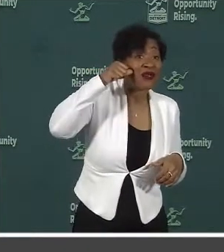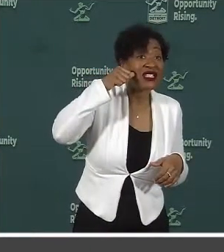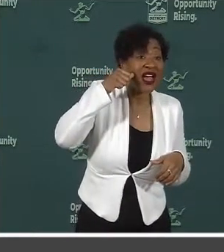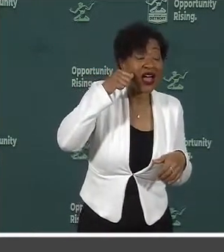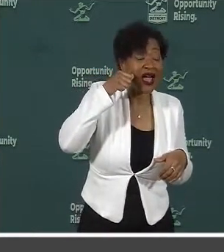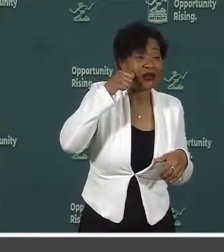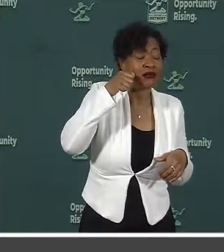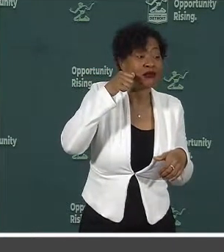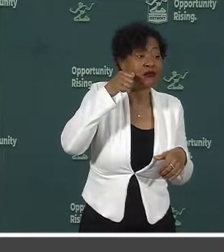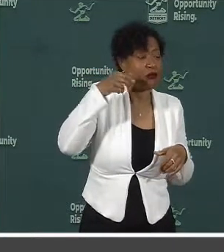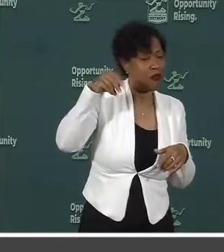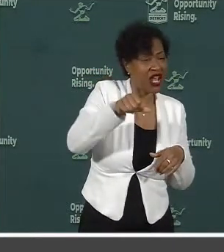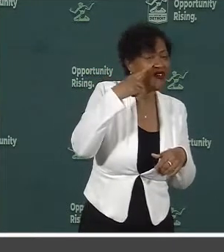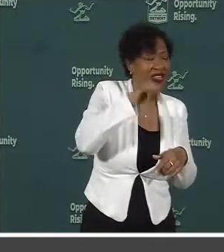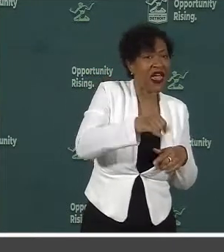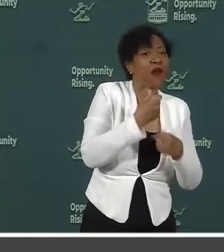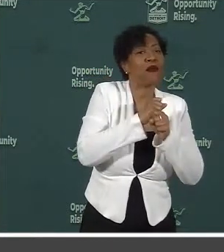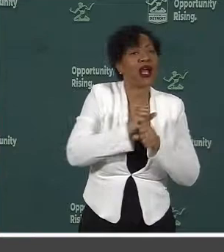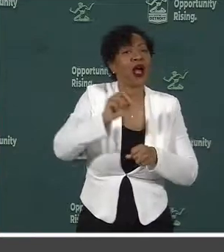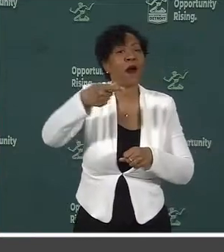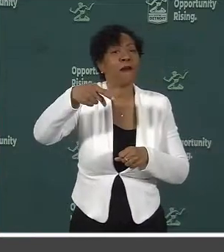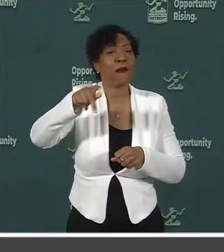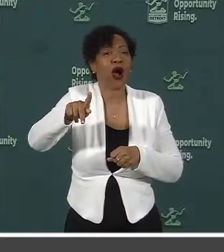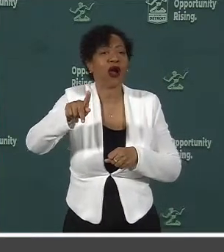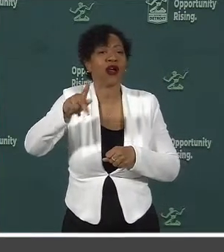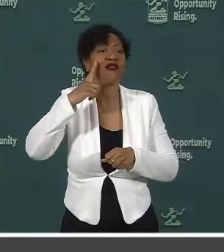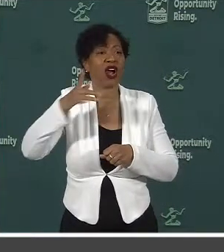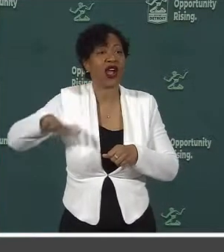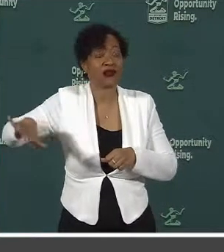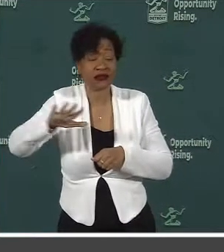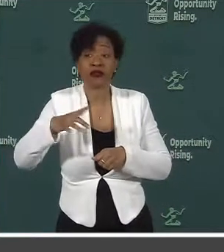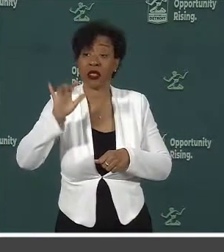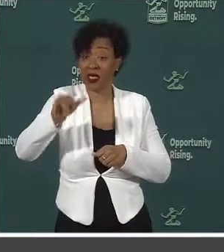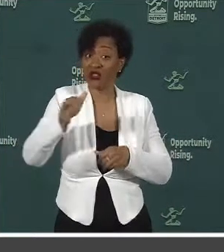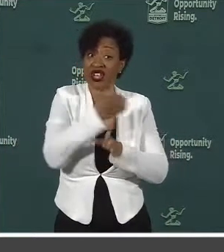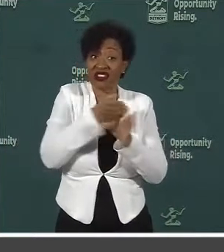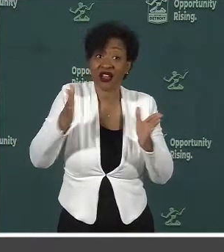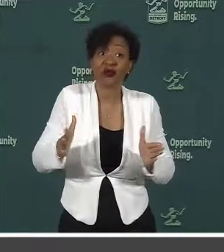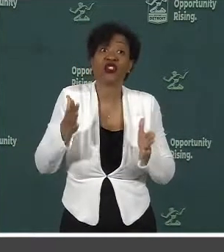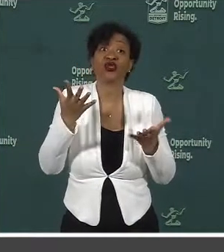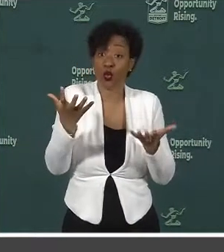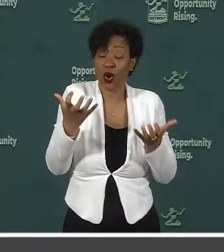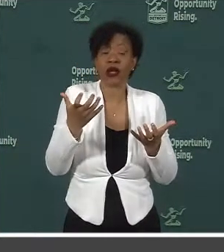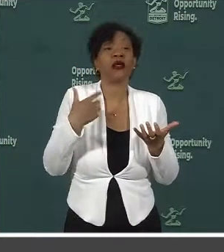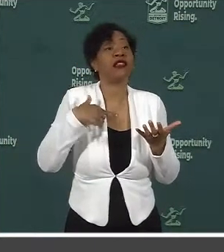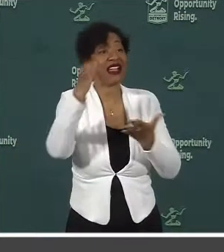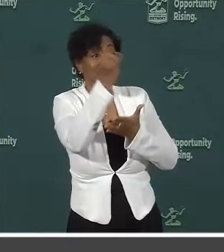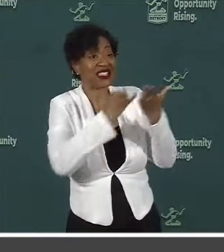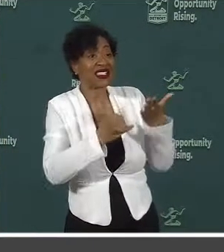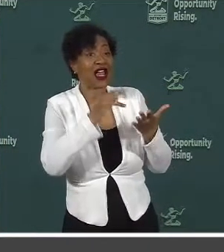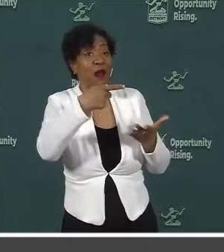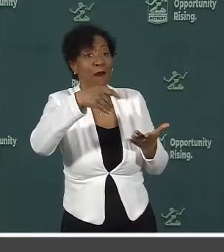AND THAT WAS THE CONVERSATION I HAD WITH THE NEIGHBORS AND SO THEY DESIGNED THE PARK AND RIGHT ACROSS STATE FAIR WE